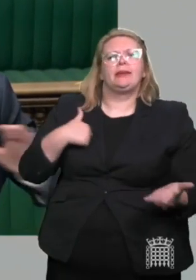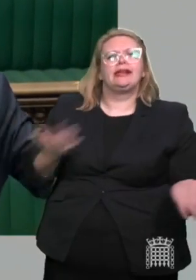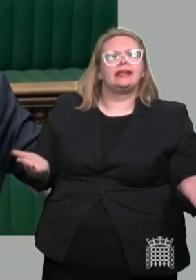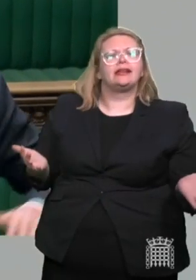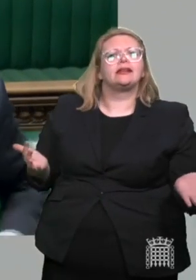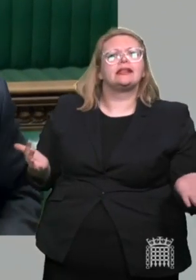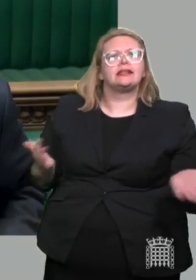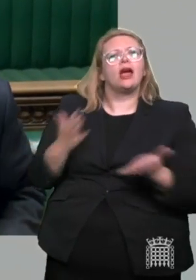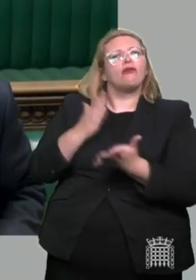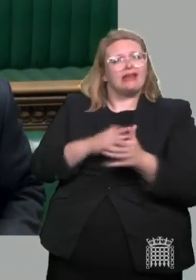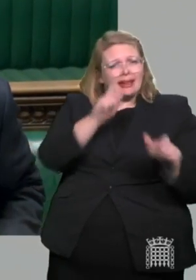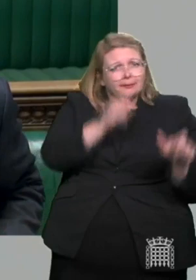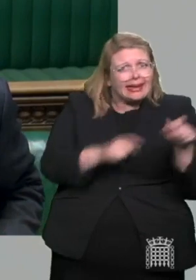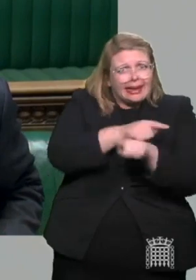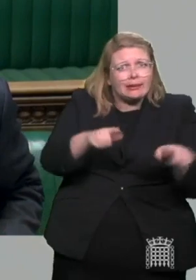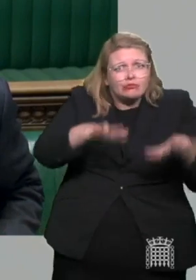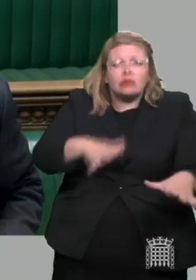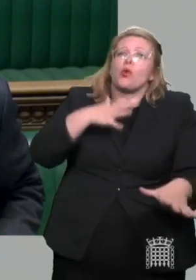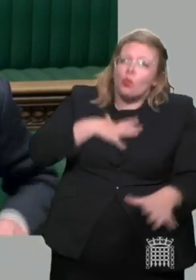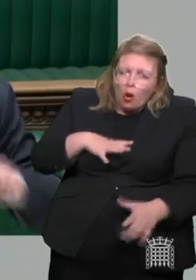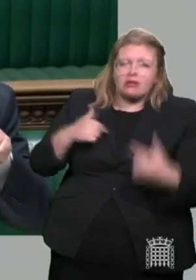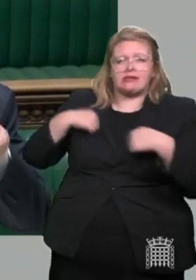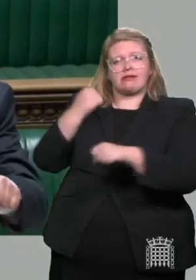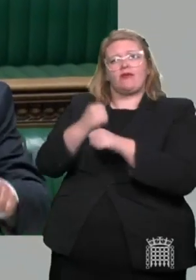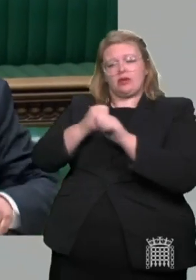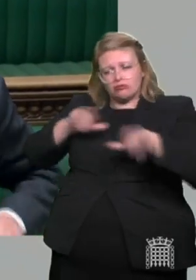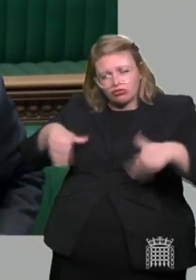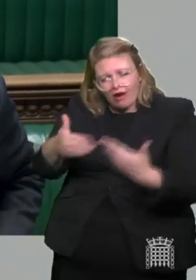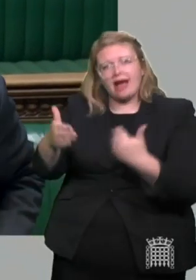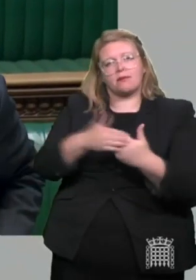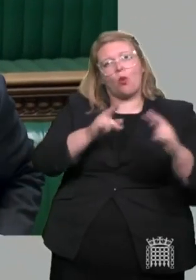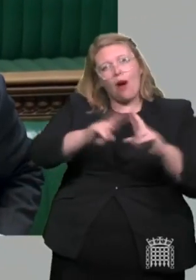and delivering more homes for the people of this country and cutting council tax, which is what